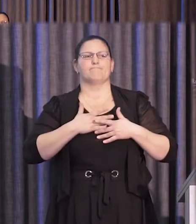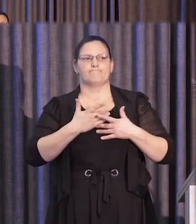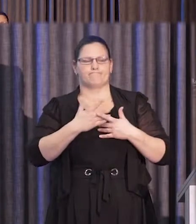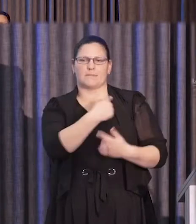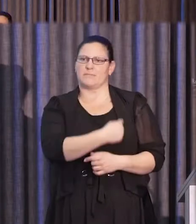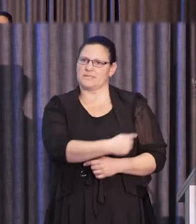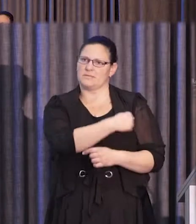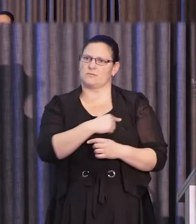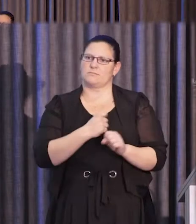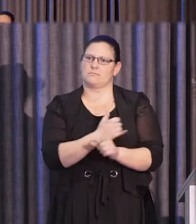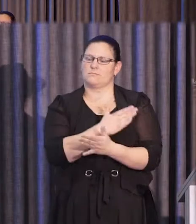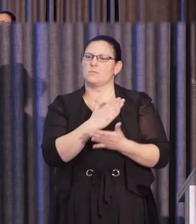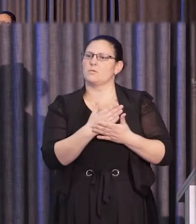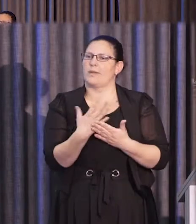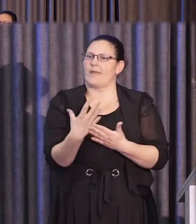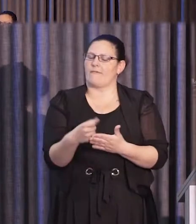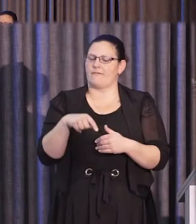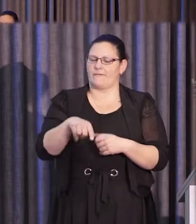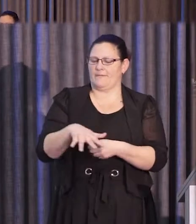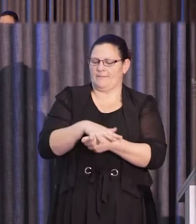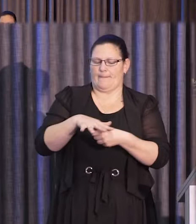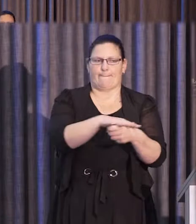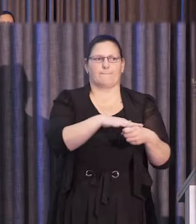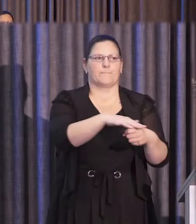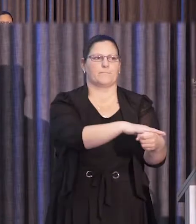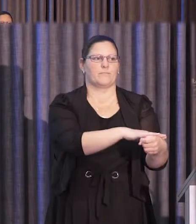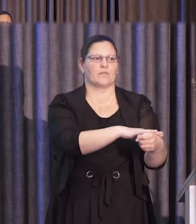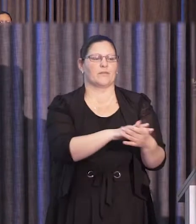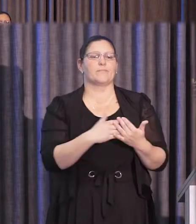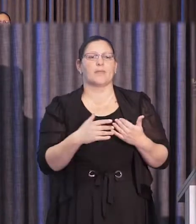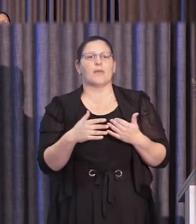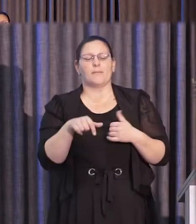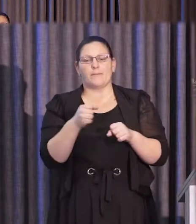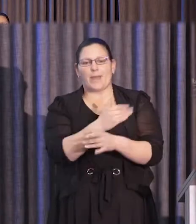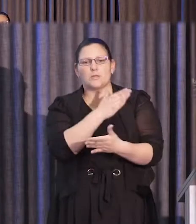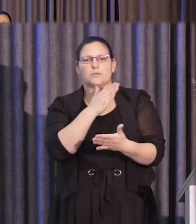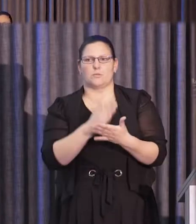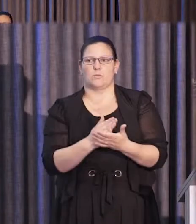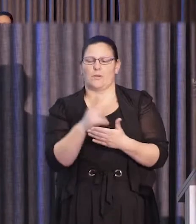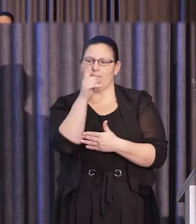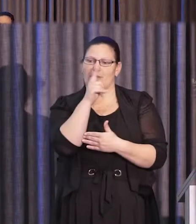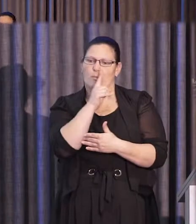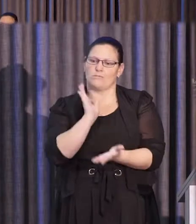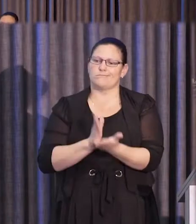local delivery services, and local decision making, so that if you're living in the Pilbara, the decision making about service delivery models